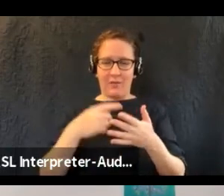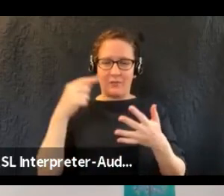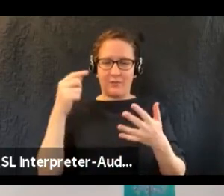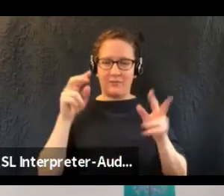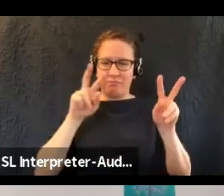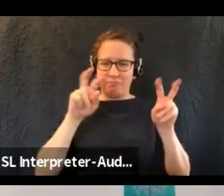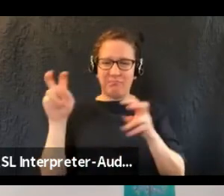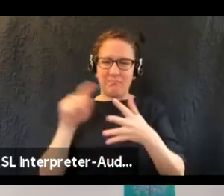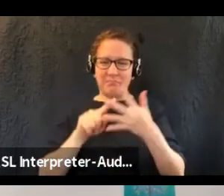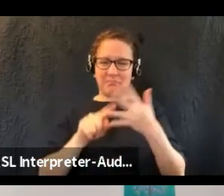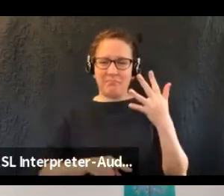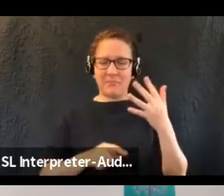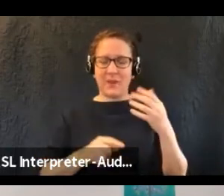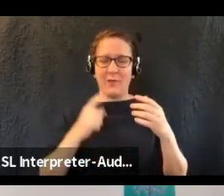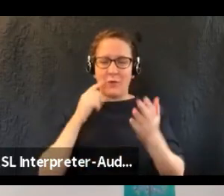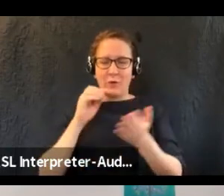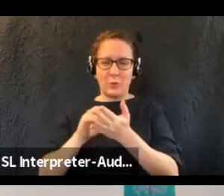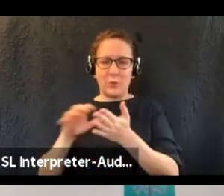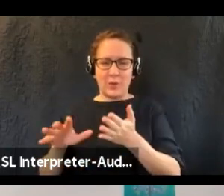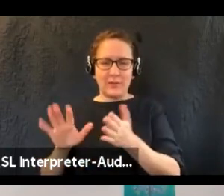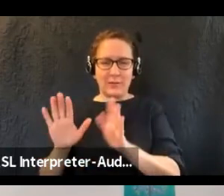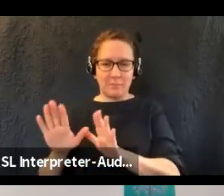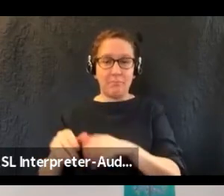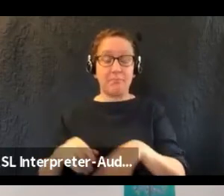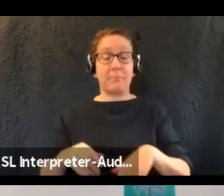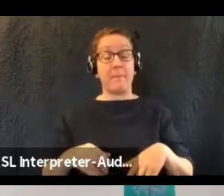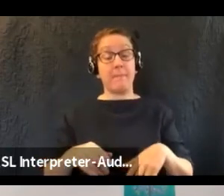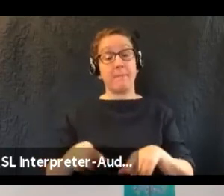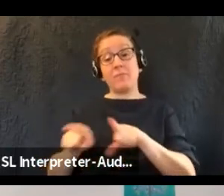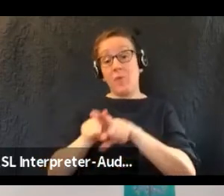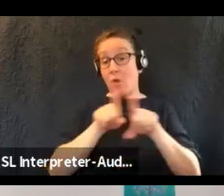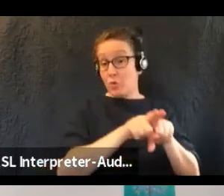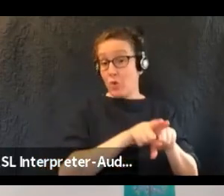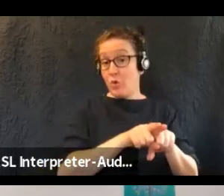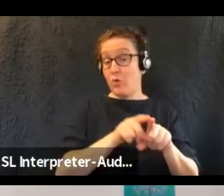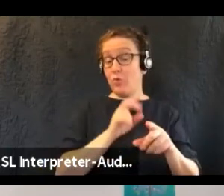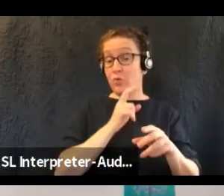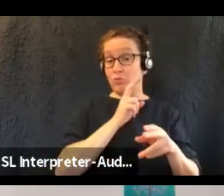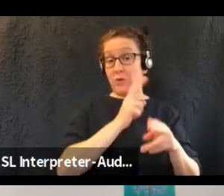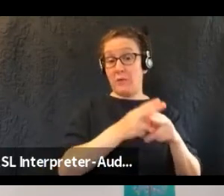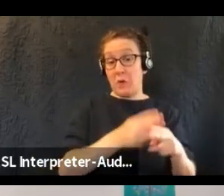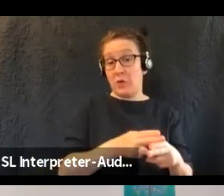for students, but I'm also referring to all the elements that make a program go.